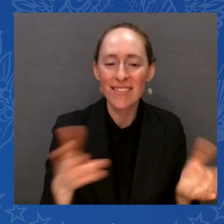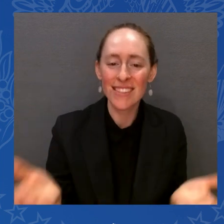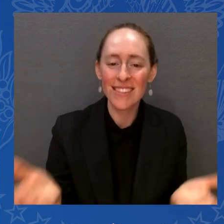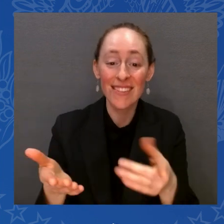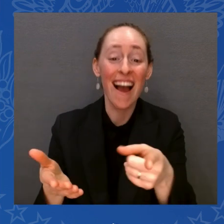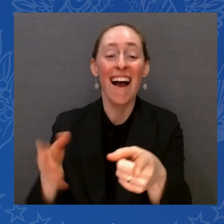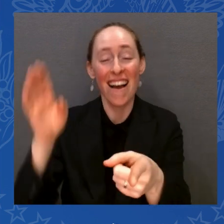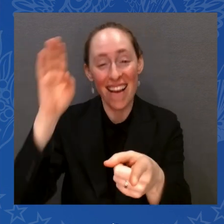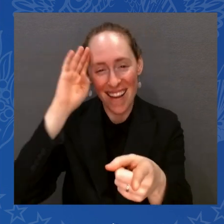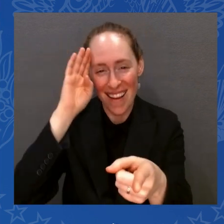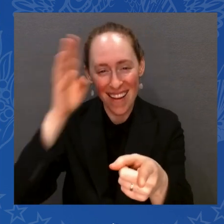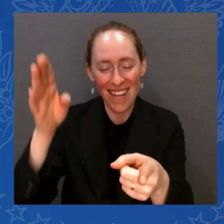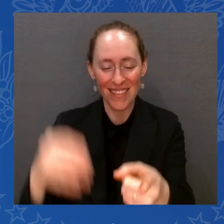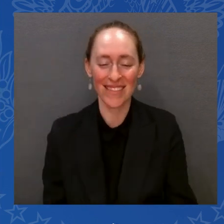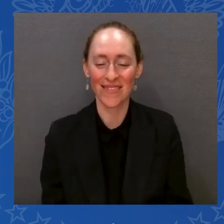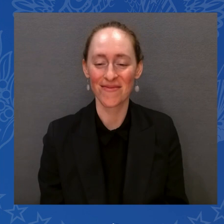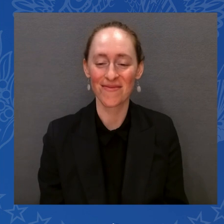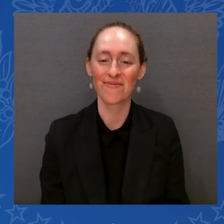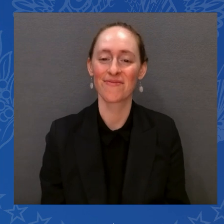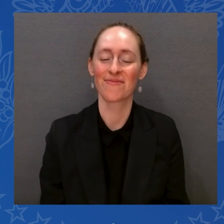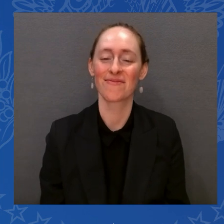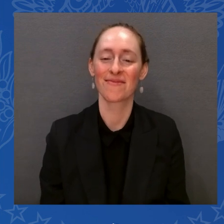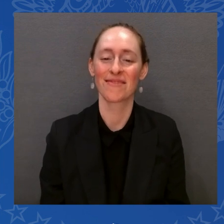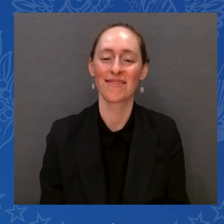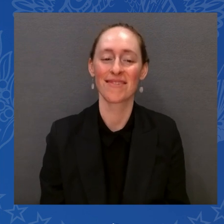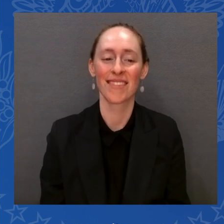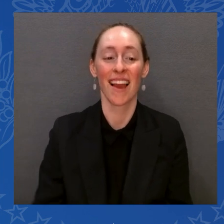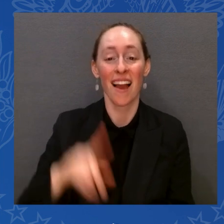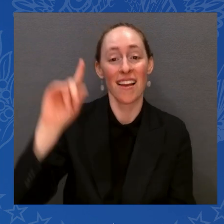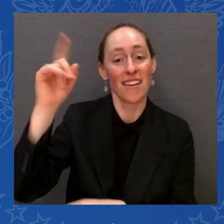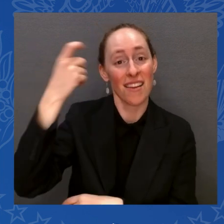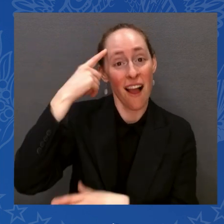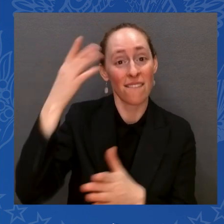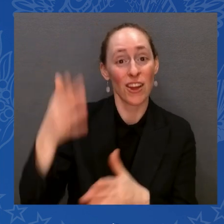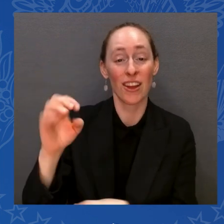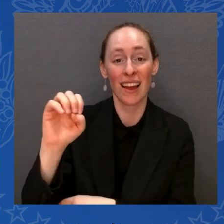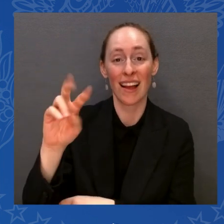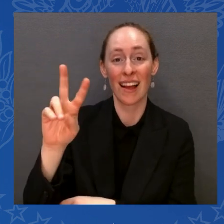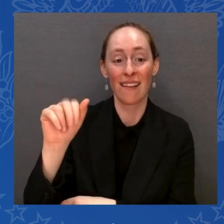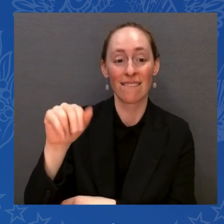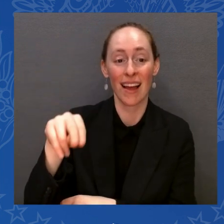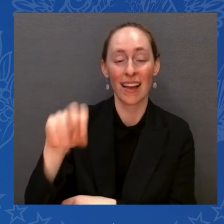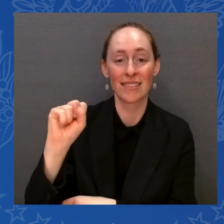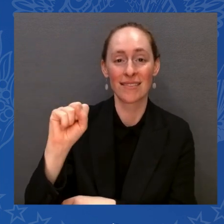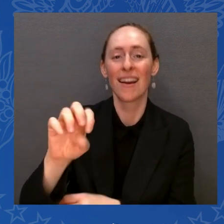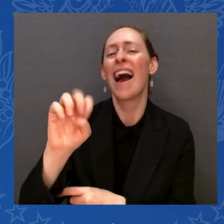And, Governor Evers, you're the -- you're a great partner, man. You've been a great partner when I --